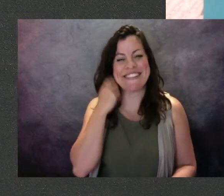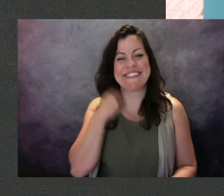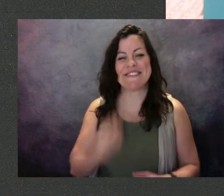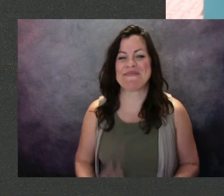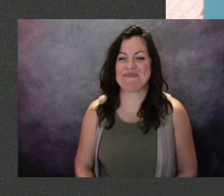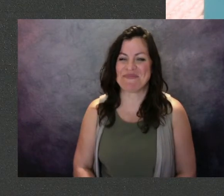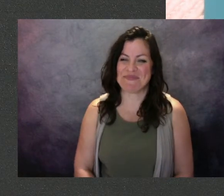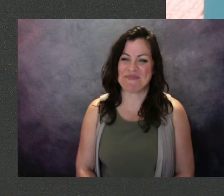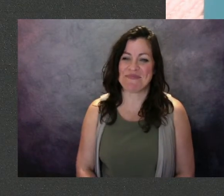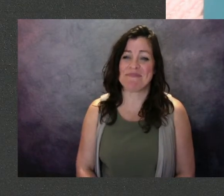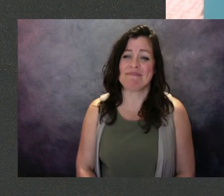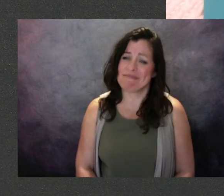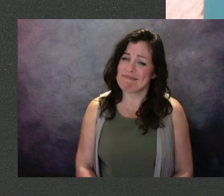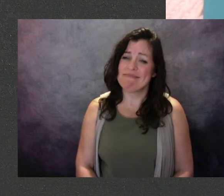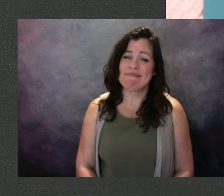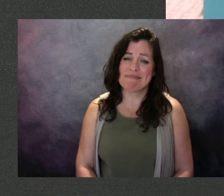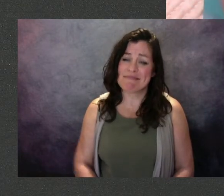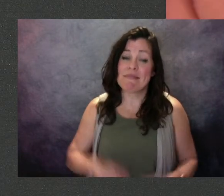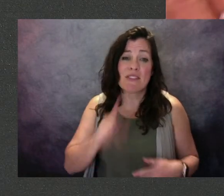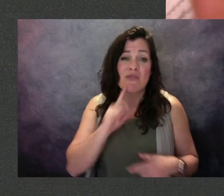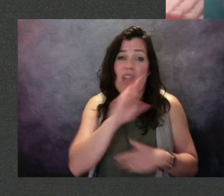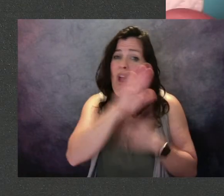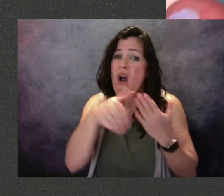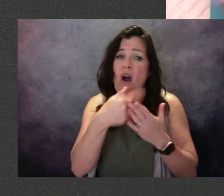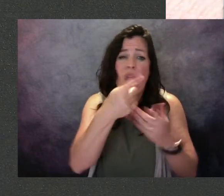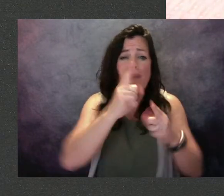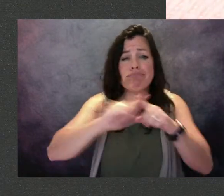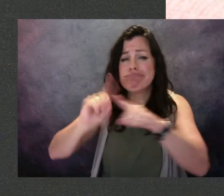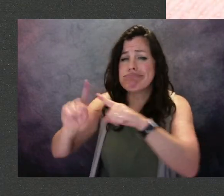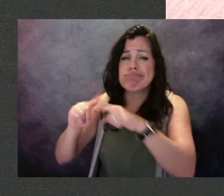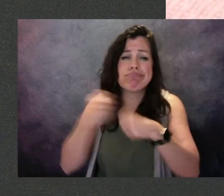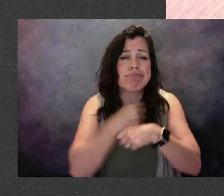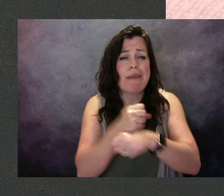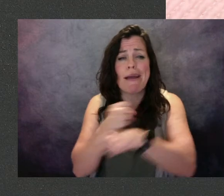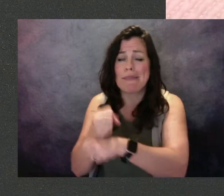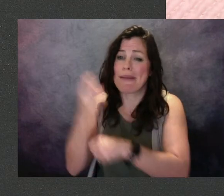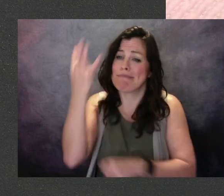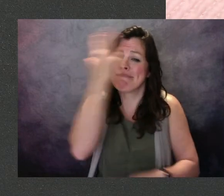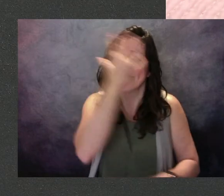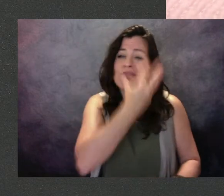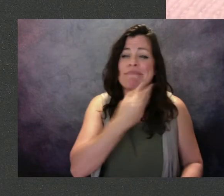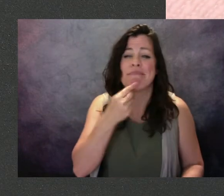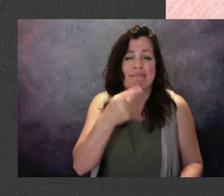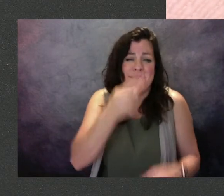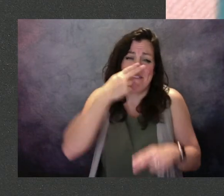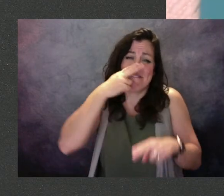I think really all three of these crafts would be pretty. So it's just, it's just a fun way to practice